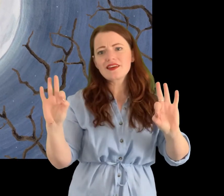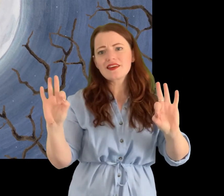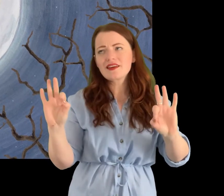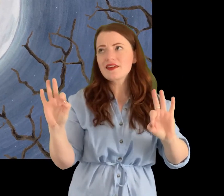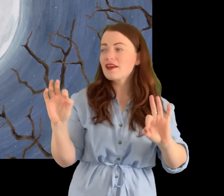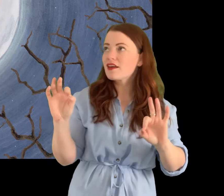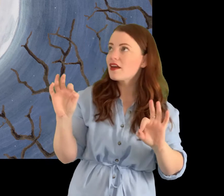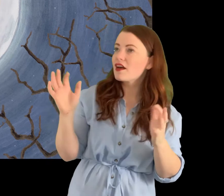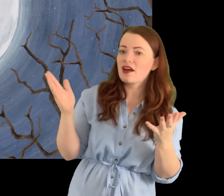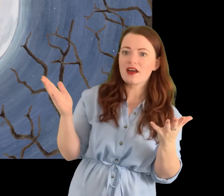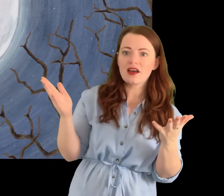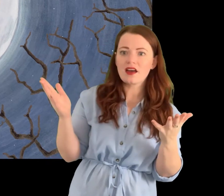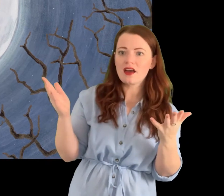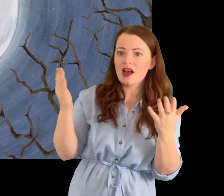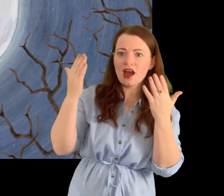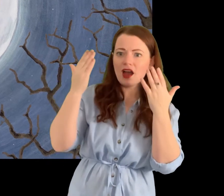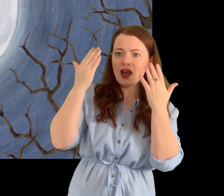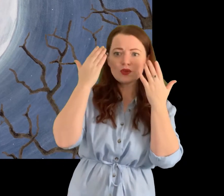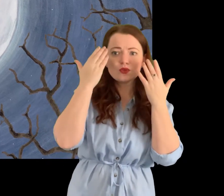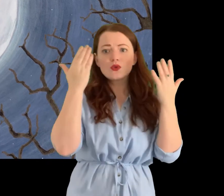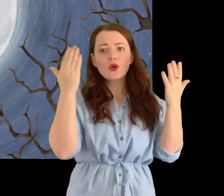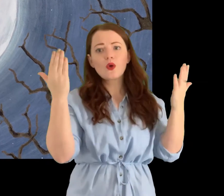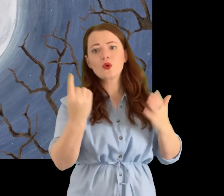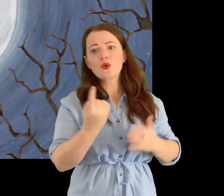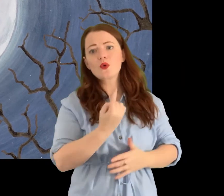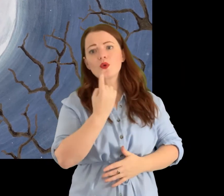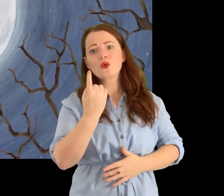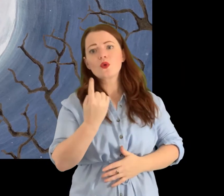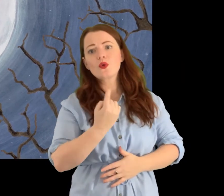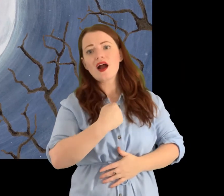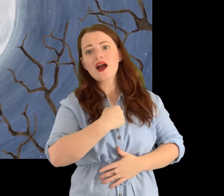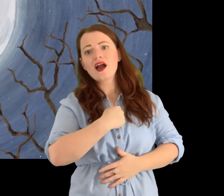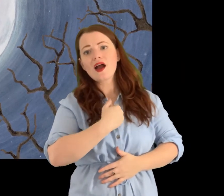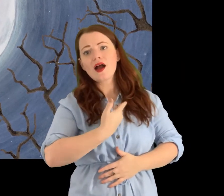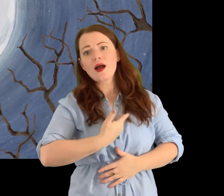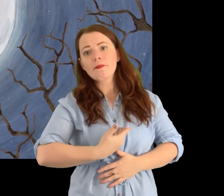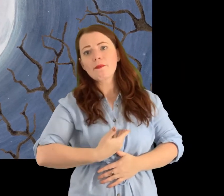“I do not know who I am” said their mother